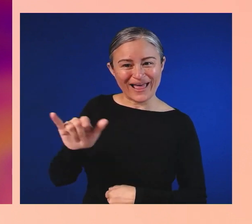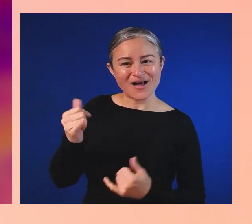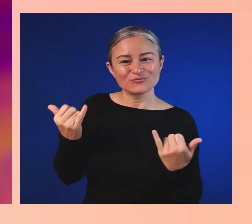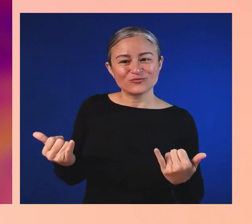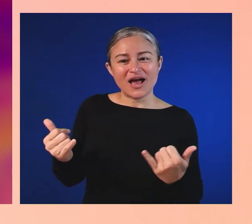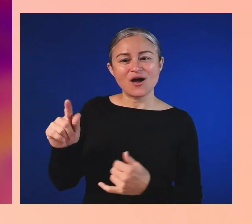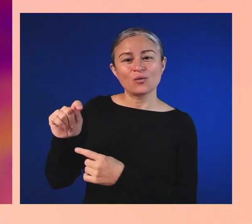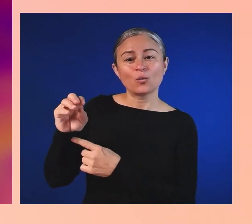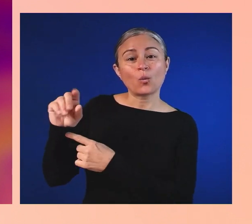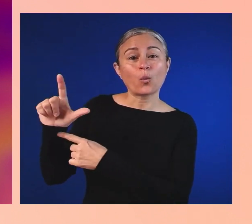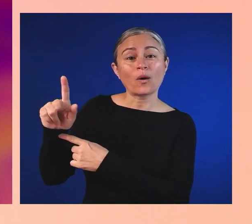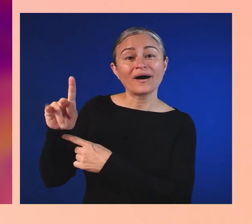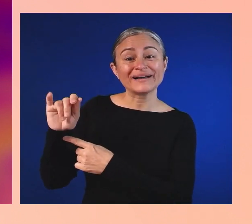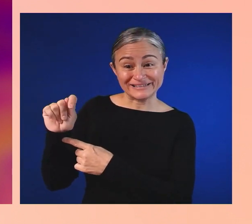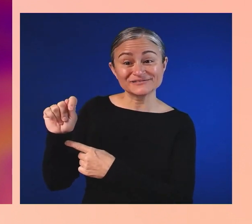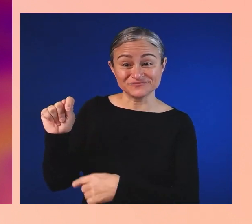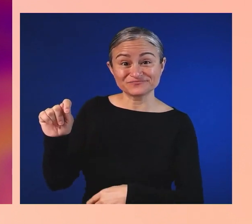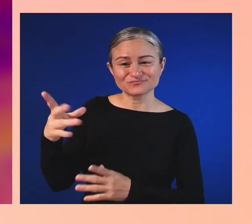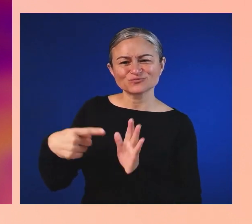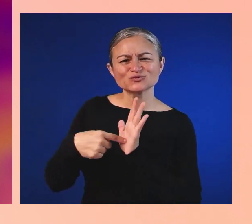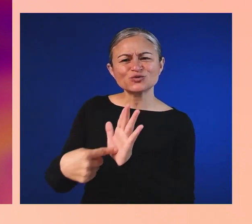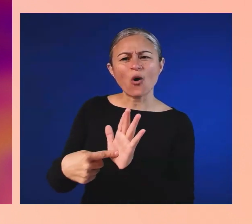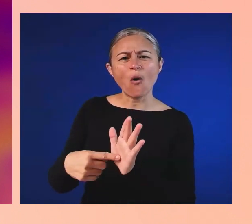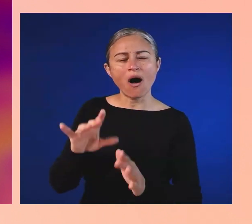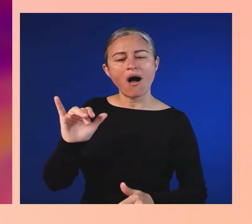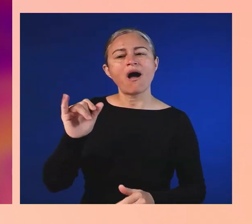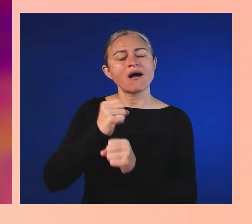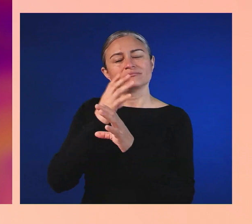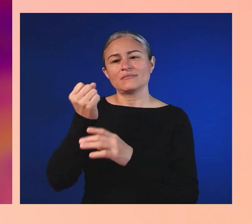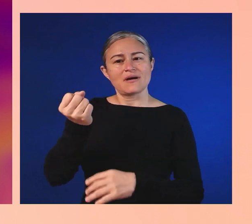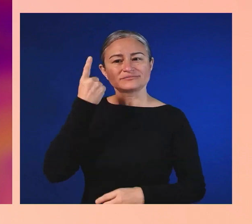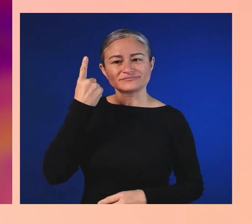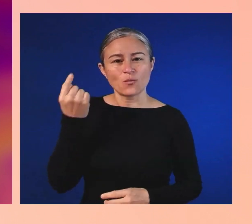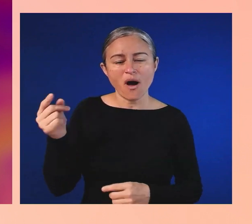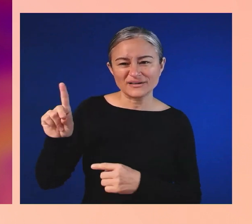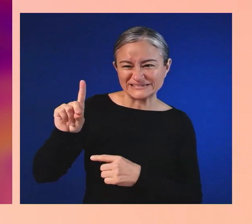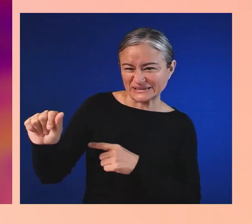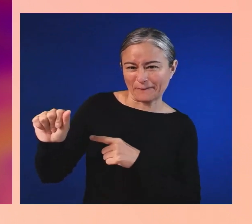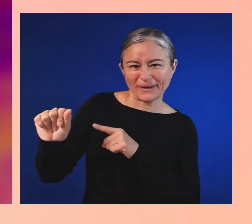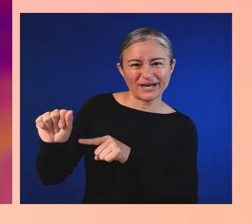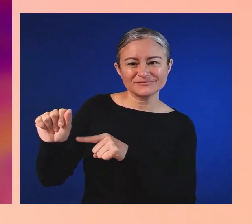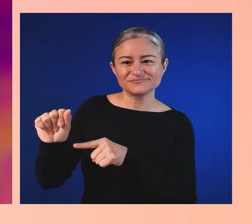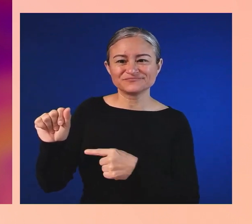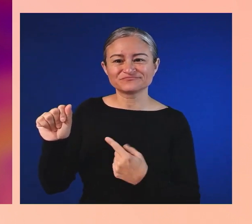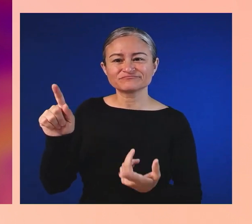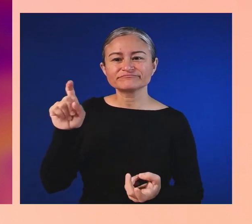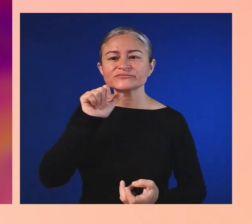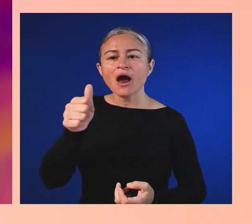disability is not a monolith, that we don't exist in a silo.